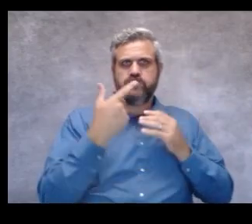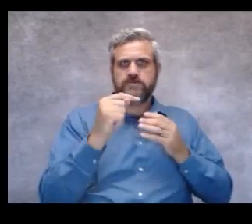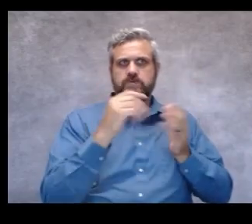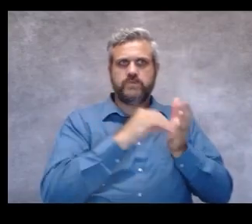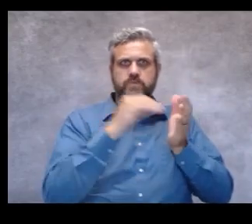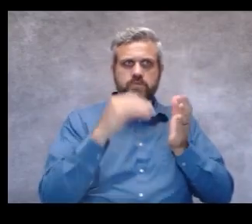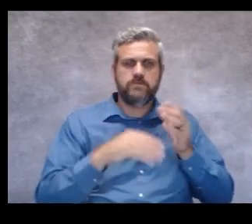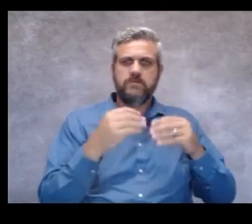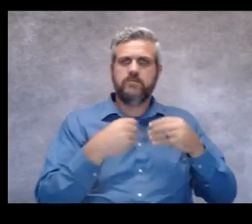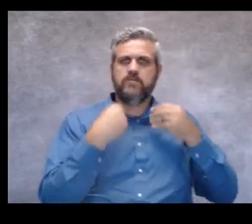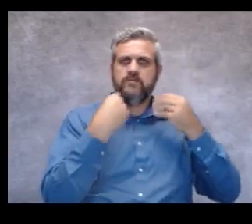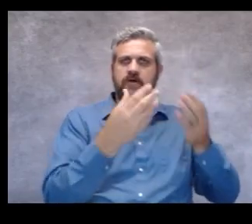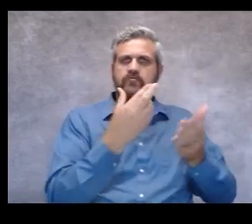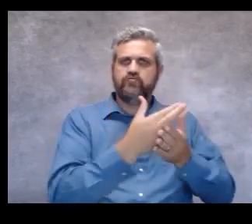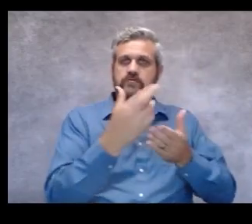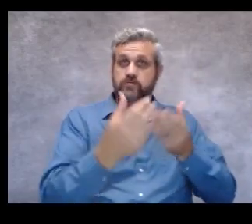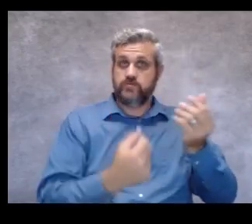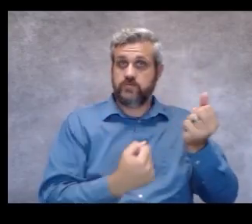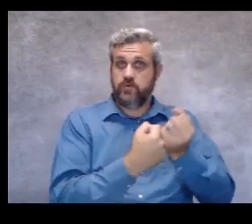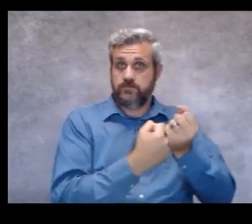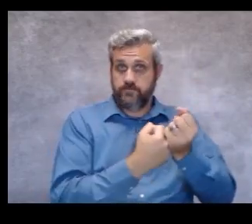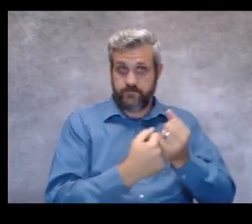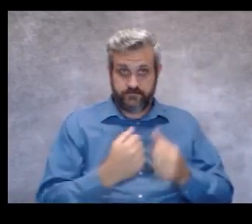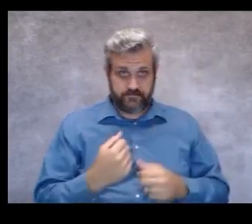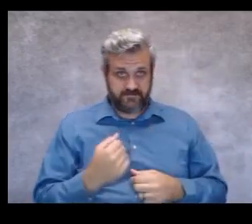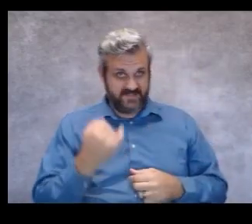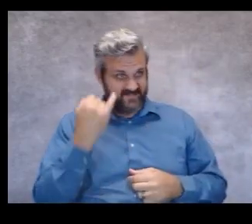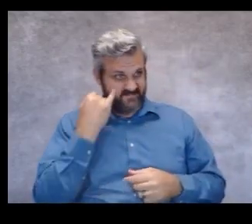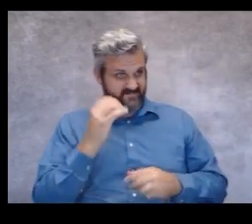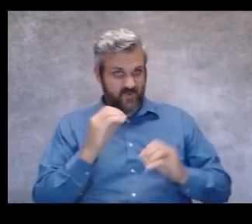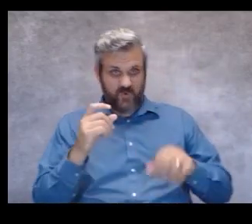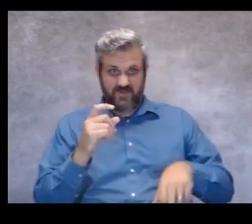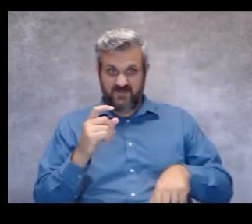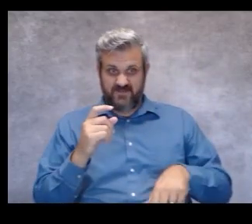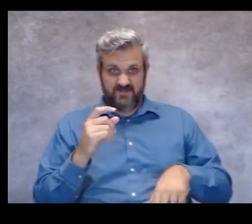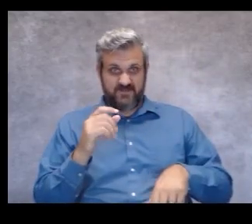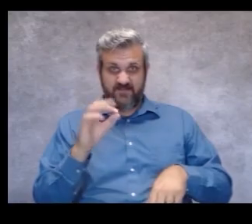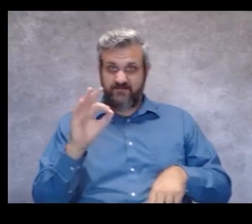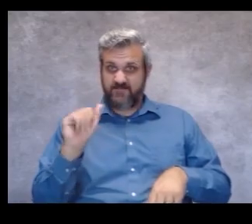and provide resources and support. If there is not a time at a faculty